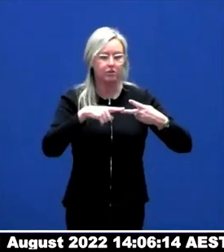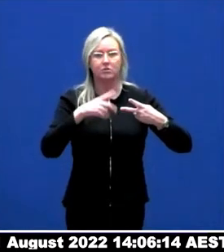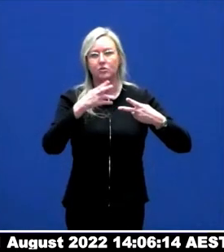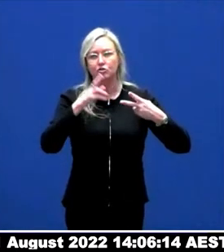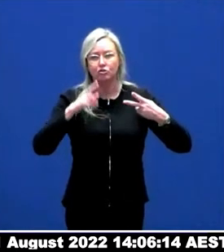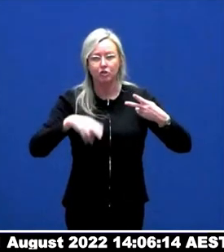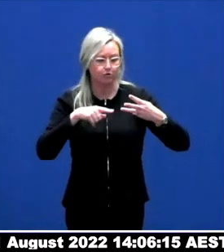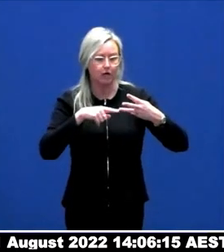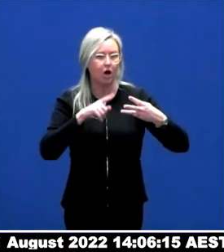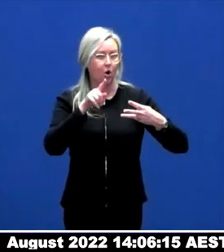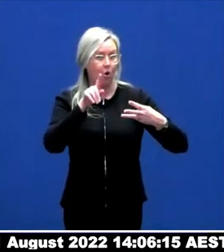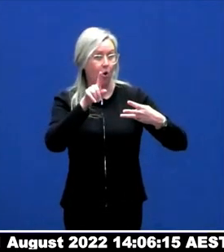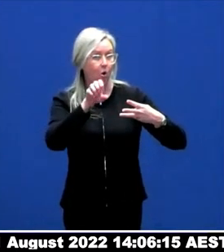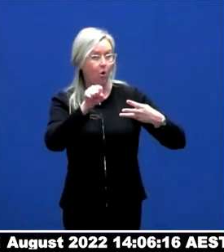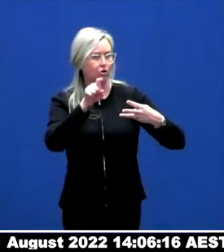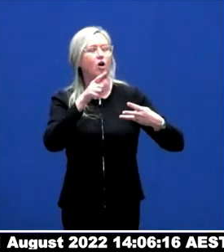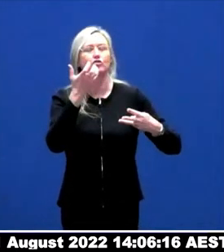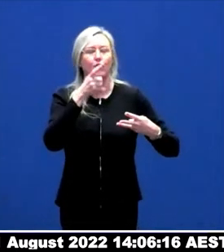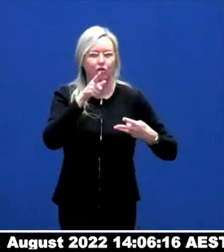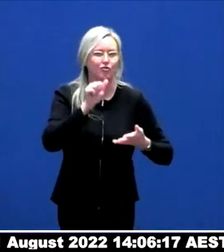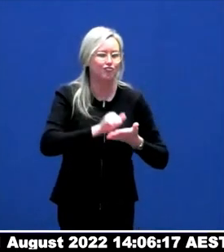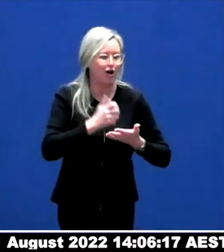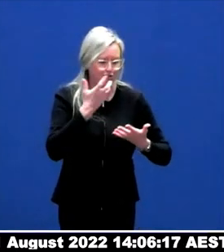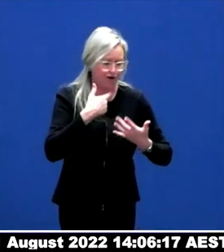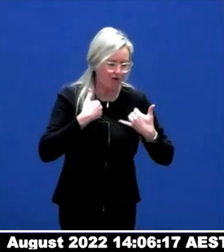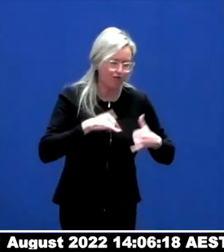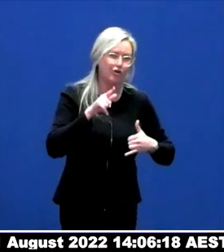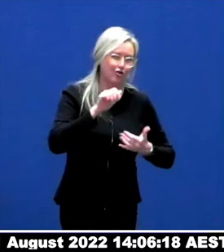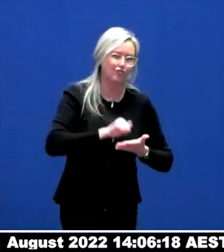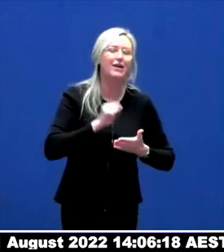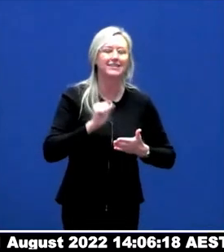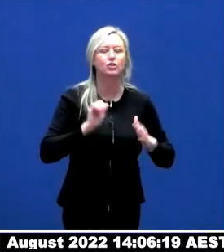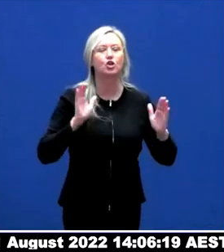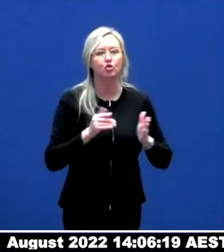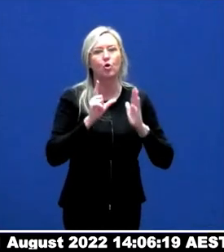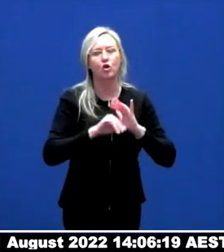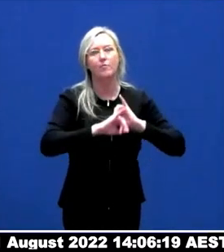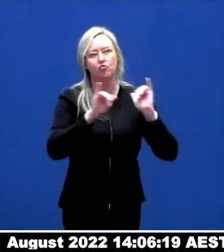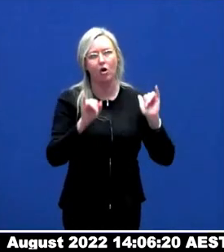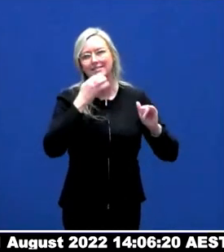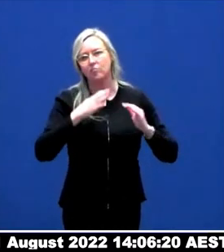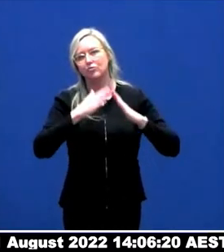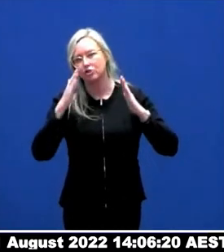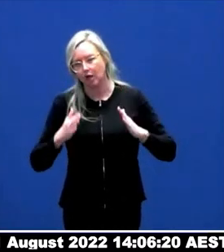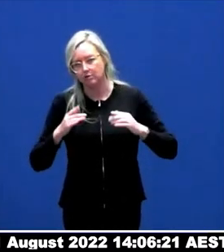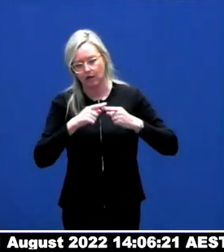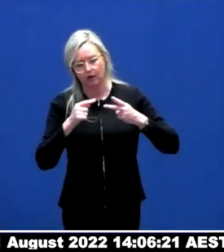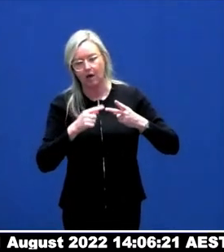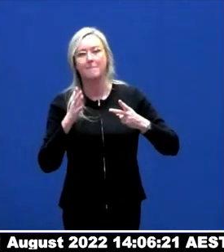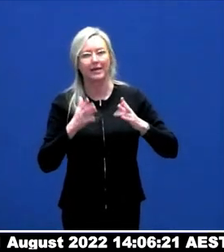Hang on, I'm sorry, you're correct. You were correct. Yes, short-term crisis or temporary shelter would be homeless, and then